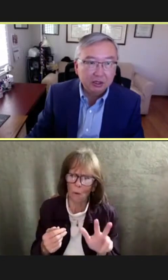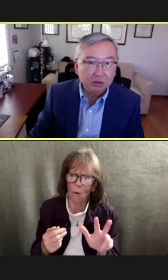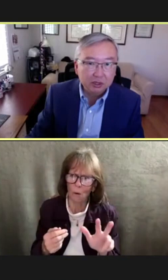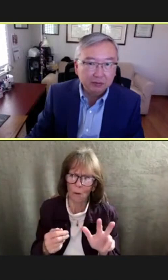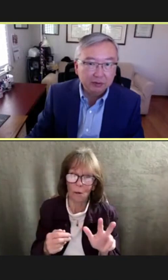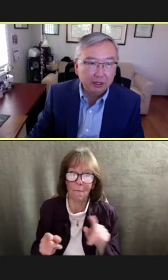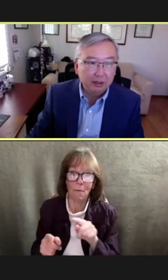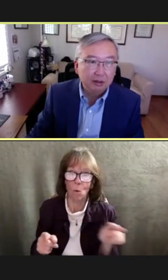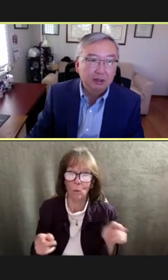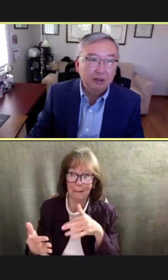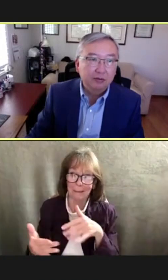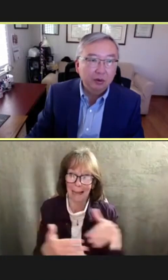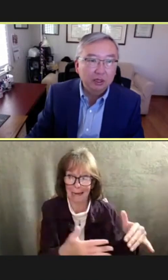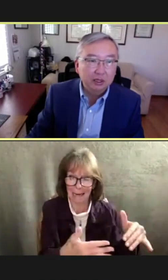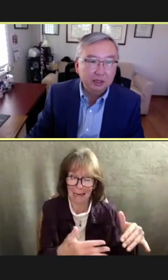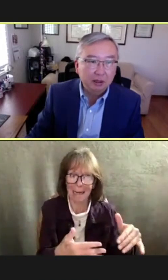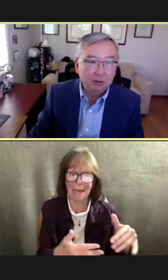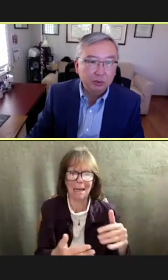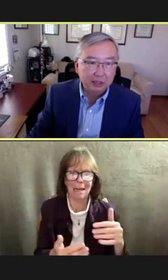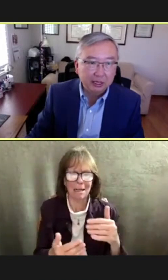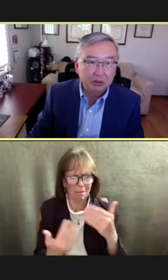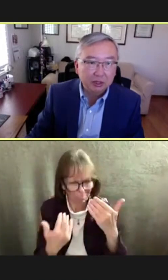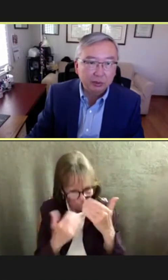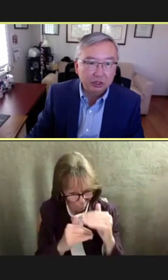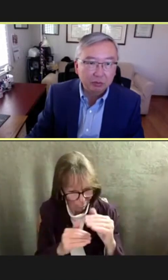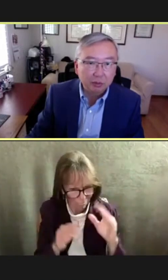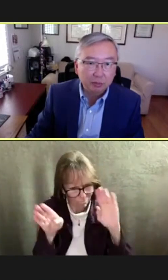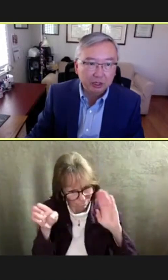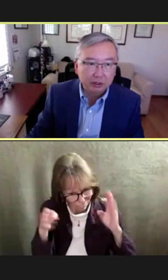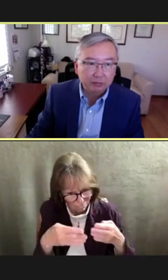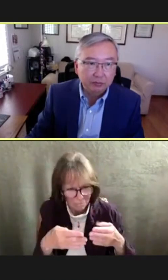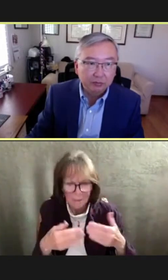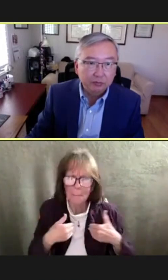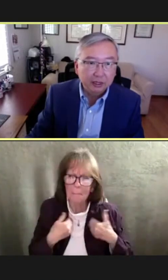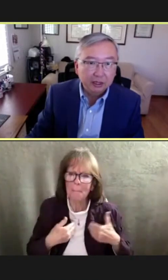focus on pediatric patient population.